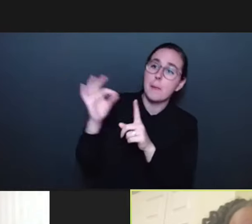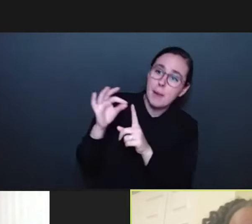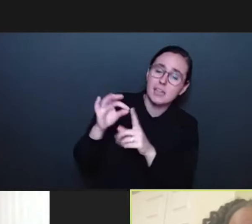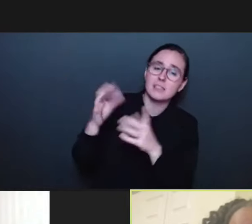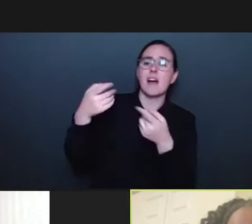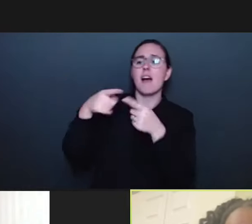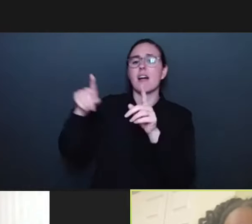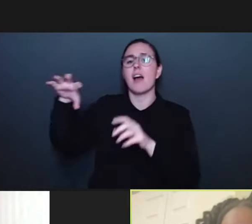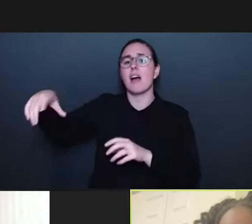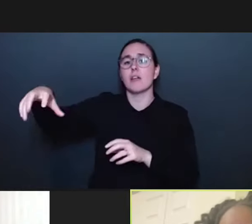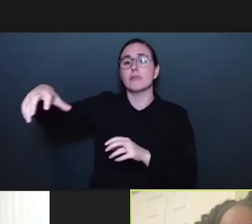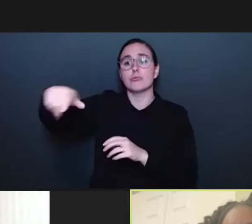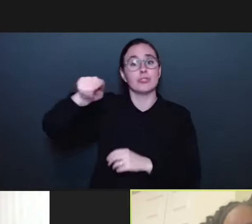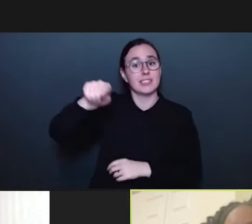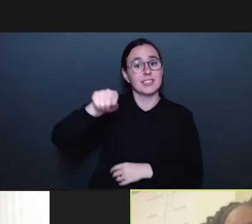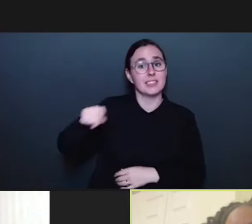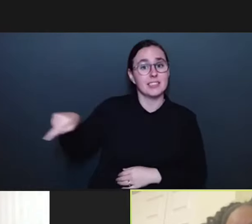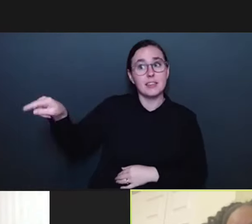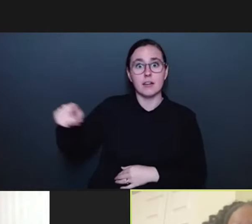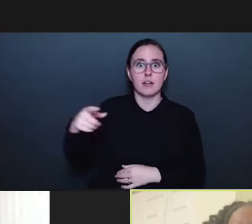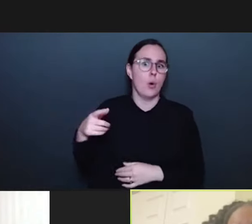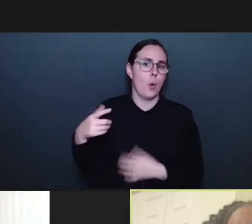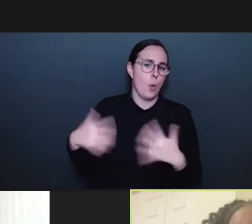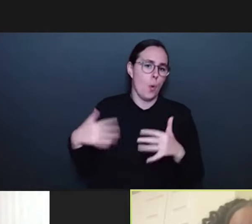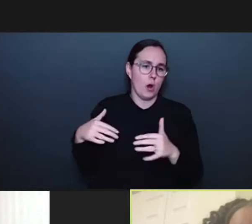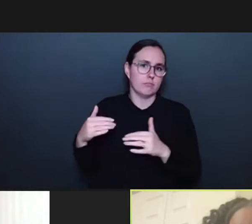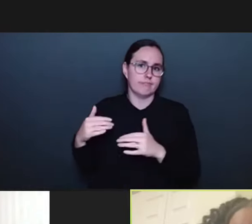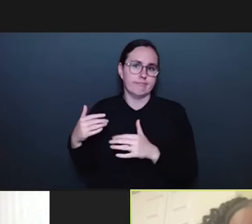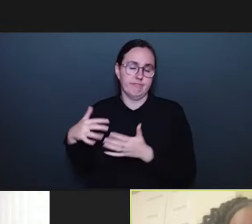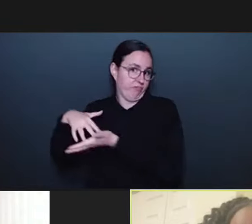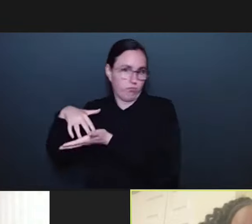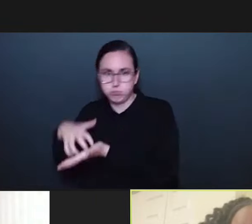that have to be created on that should actually take a look at the intersectional length of it,